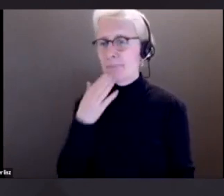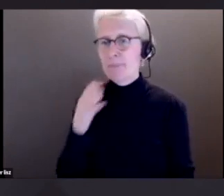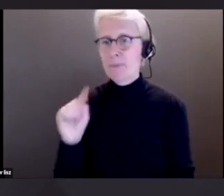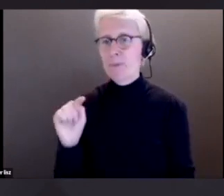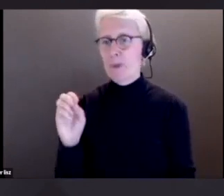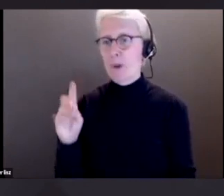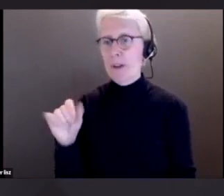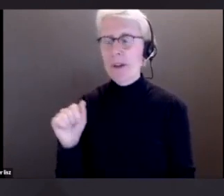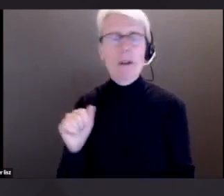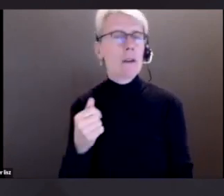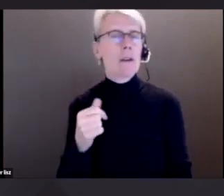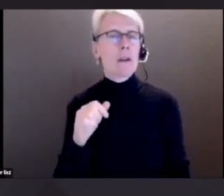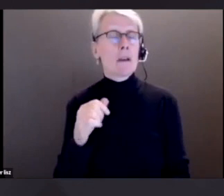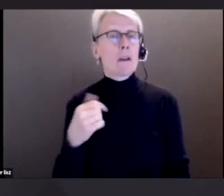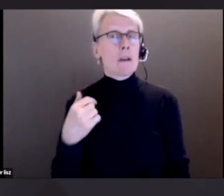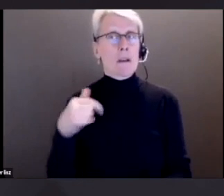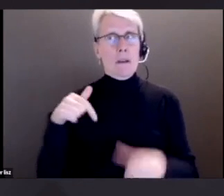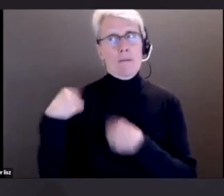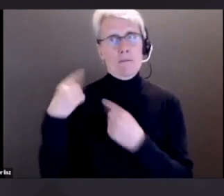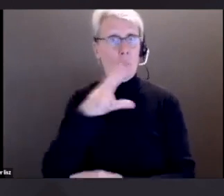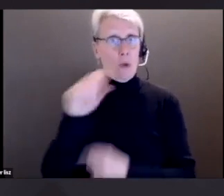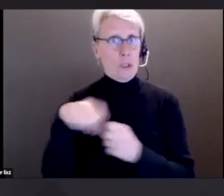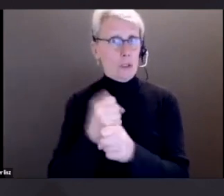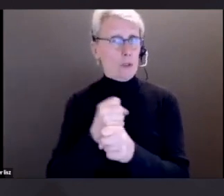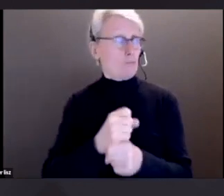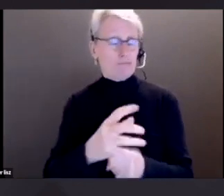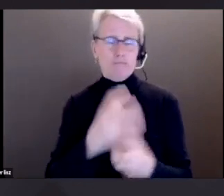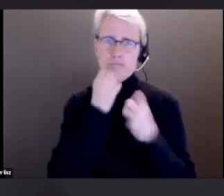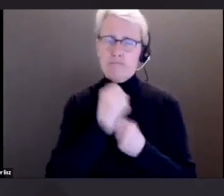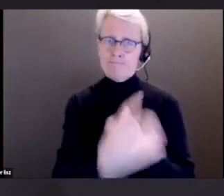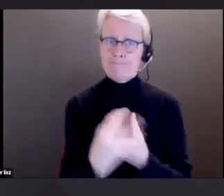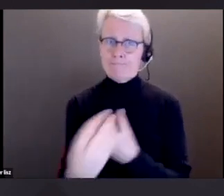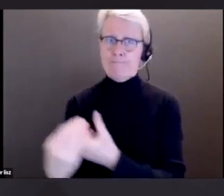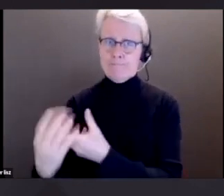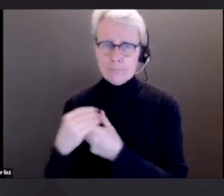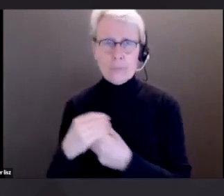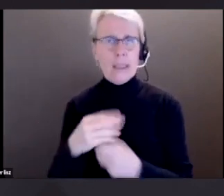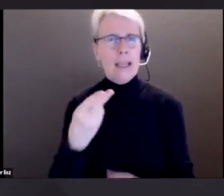but working with our local HDCS has allowed us to accelerate it to the point